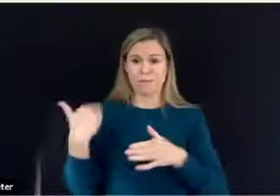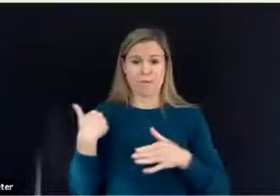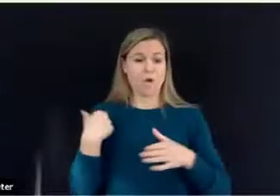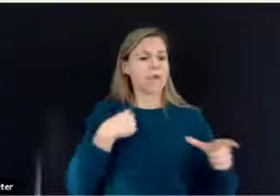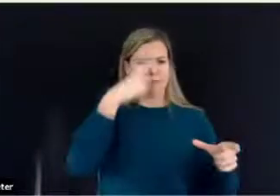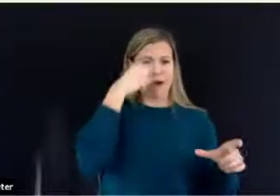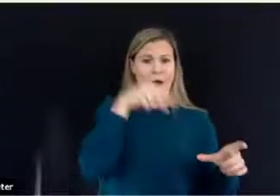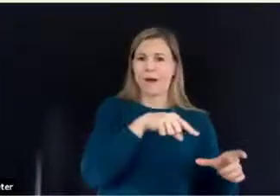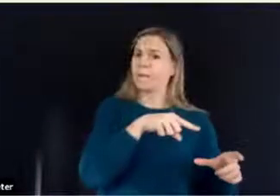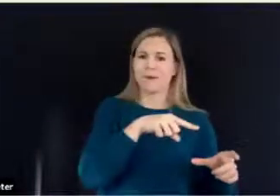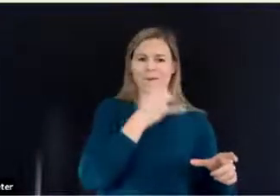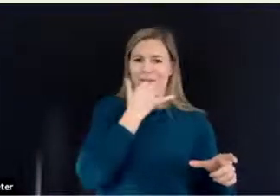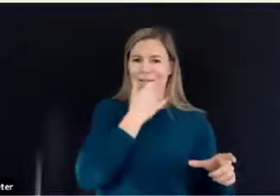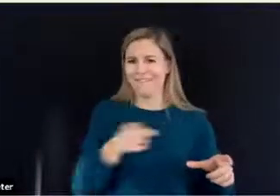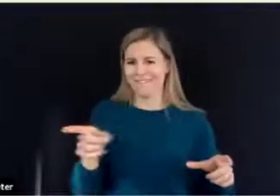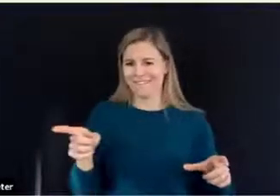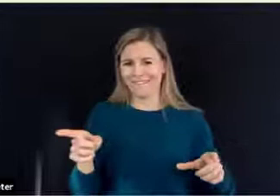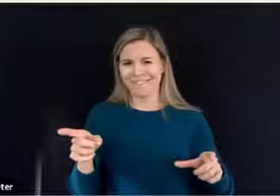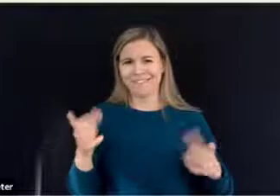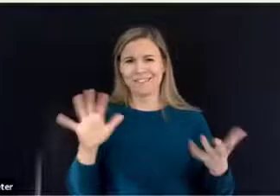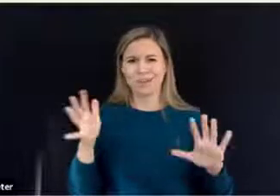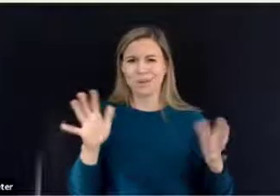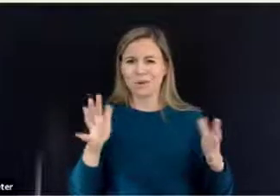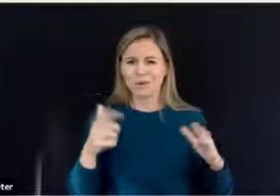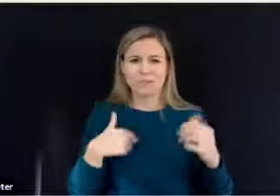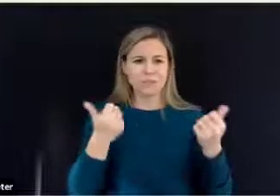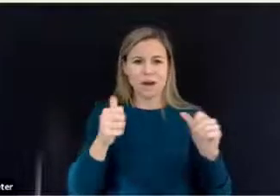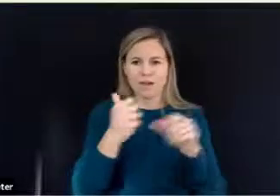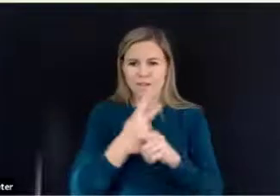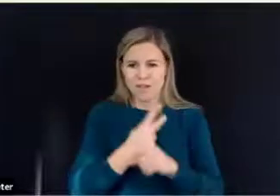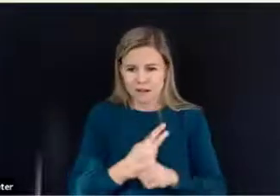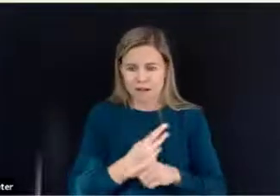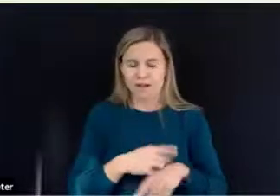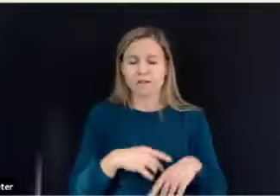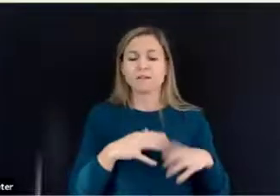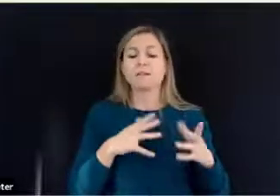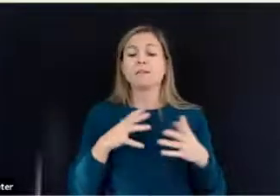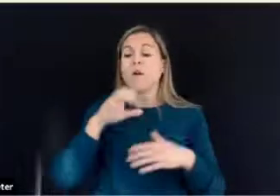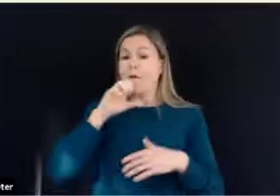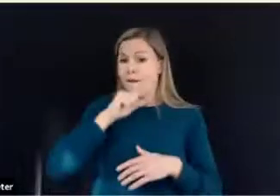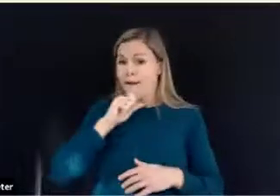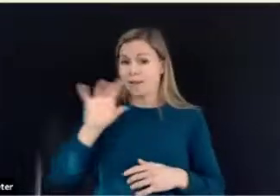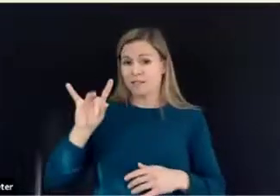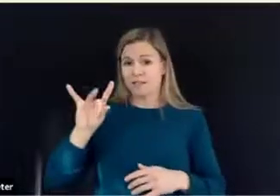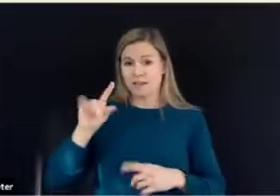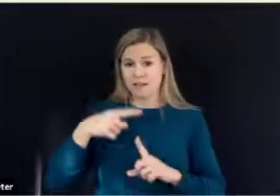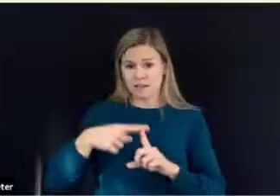So, at the age of 18 months, he was finally diagnosed correctly,